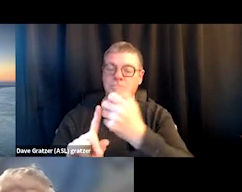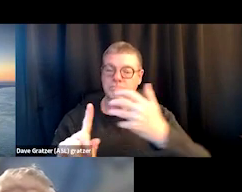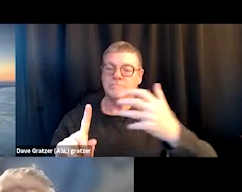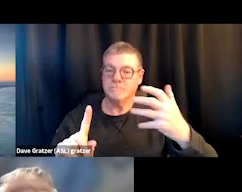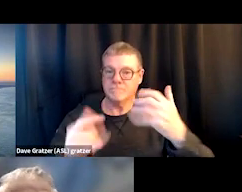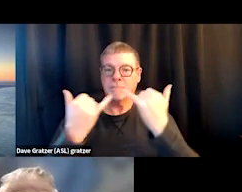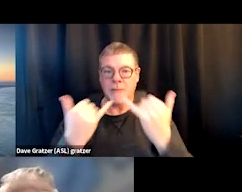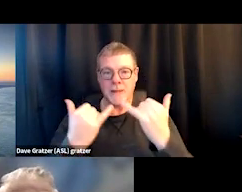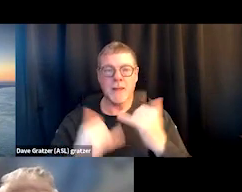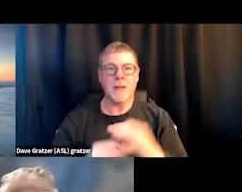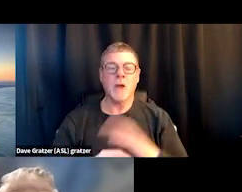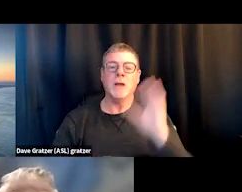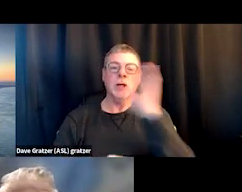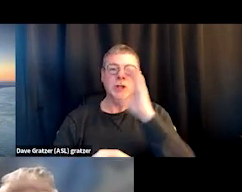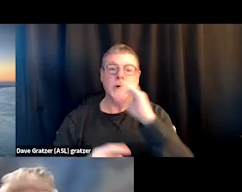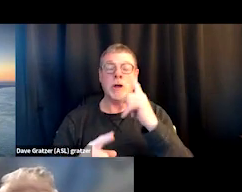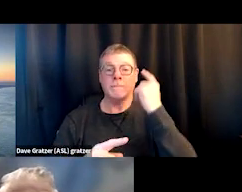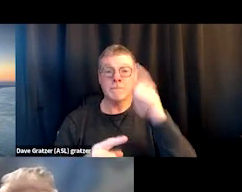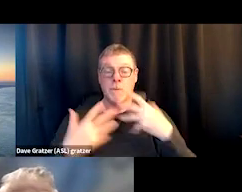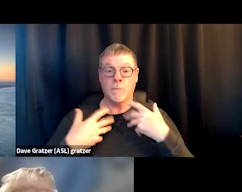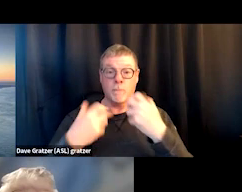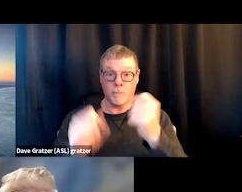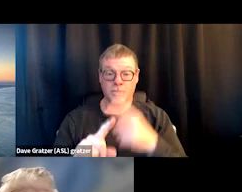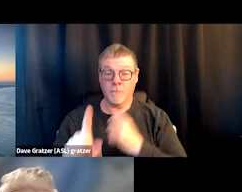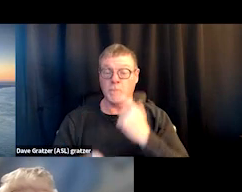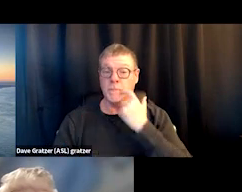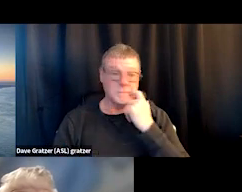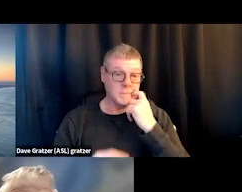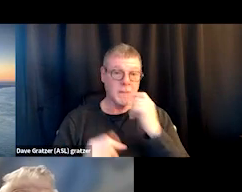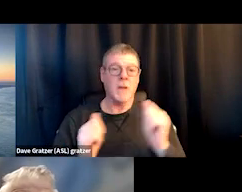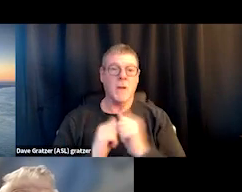seeking recovery from substance abuse disorders with a safe, structured,